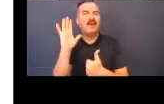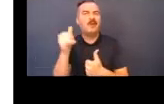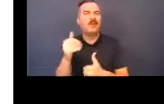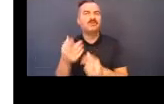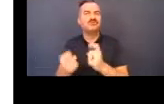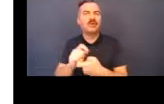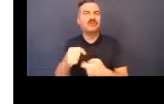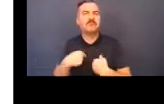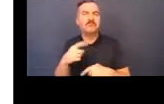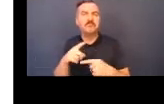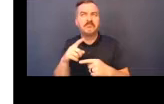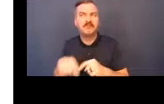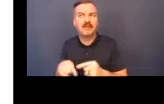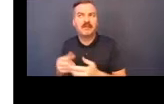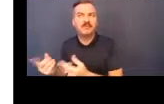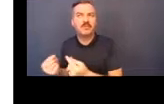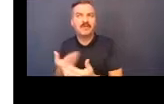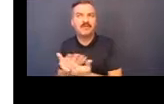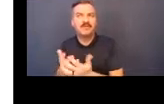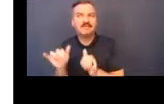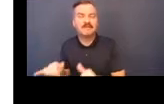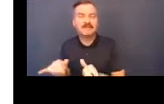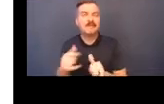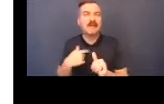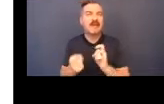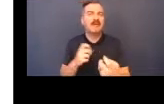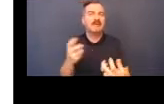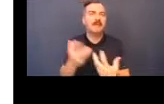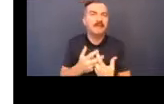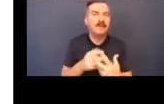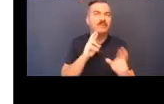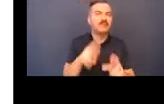not at home, such that they can accommodate themselves to a response, organized by